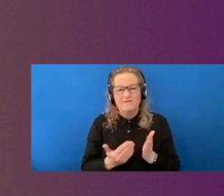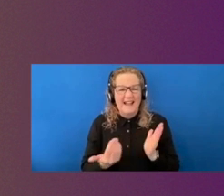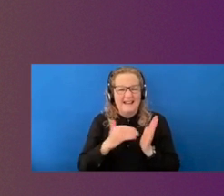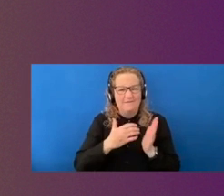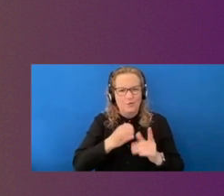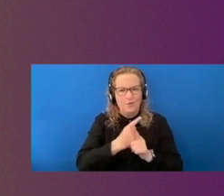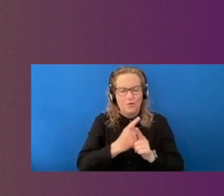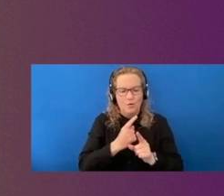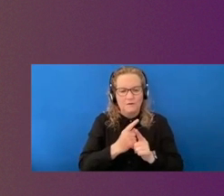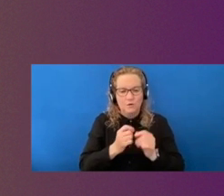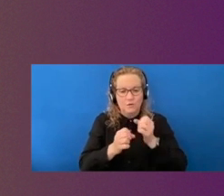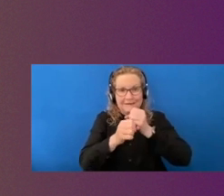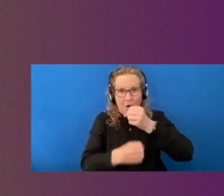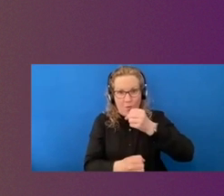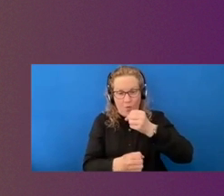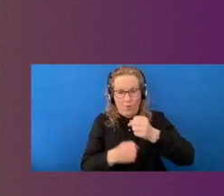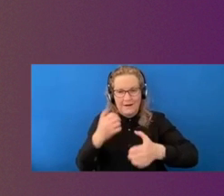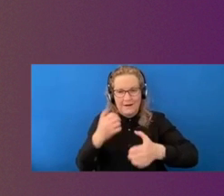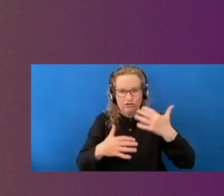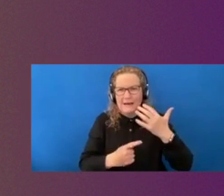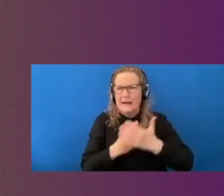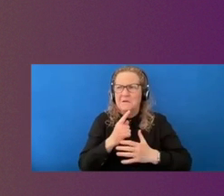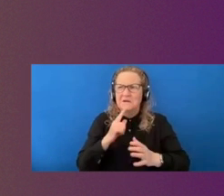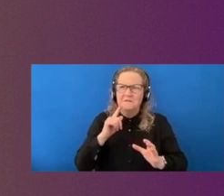um I suffered that injury about four years ago just going down to four years